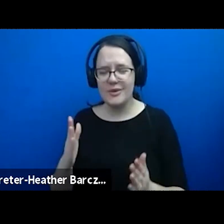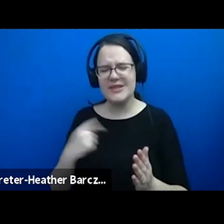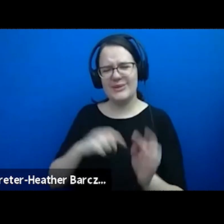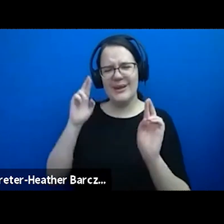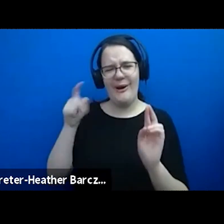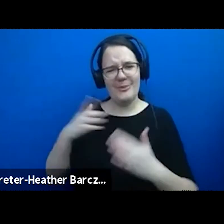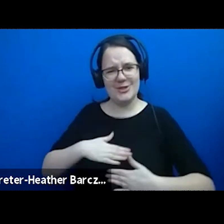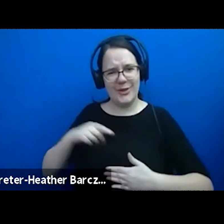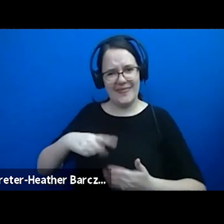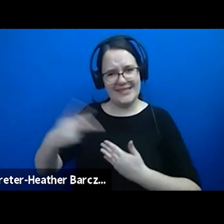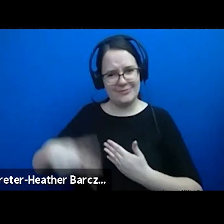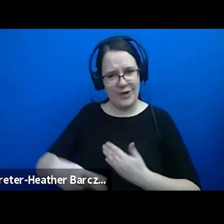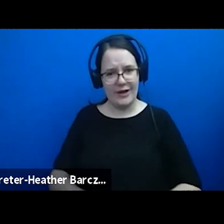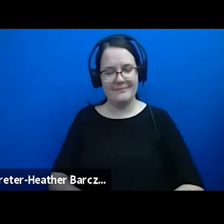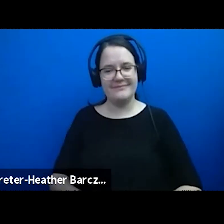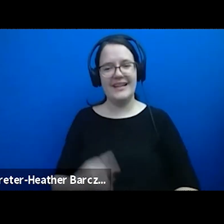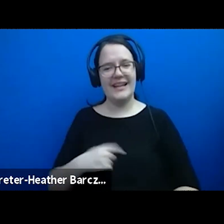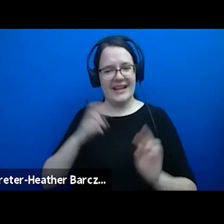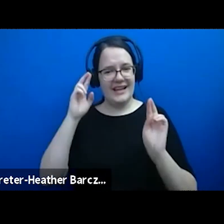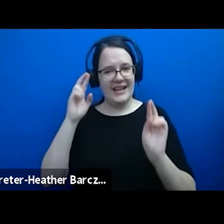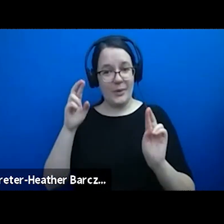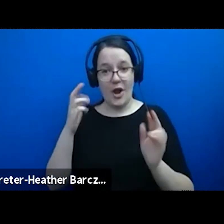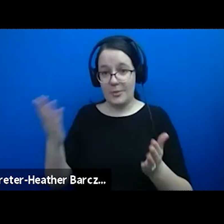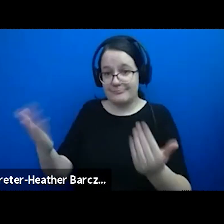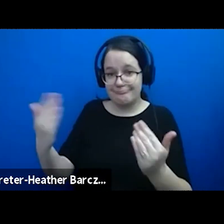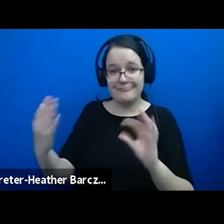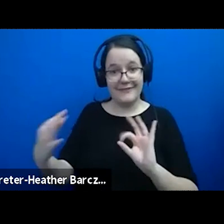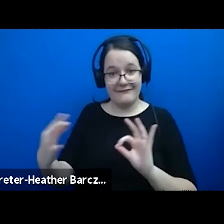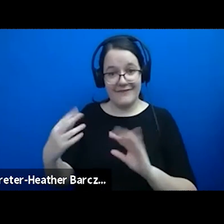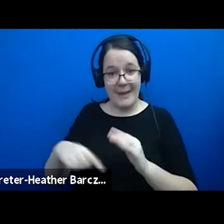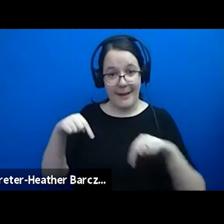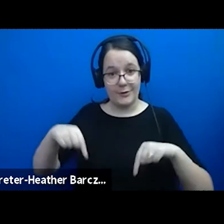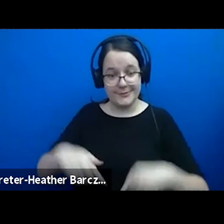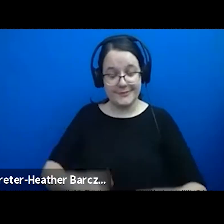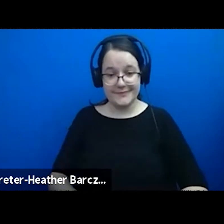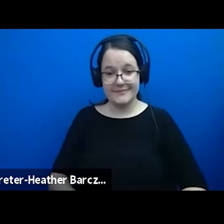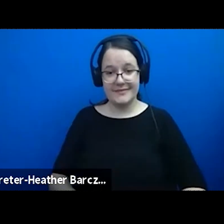and we hope absolutely to have feedback about it please take a moment to share your thoughts